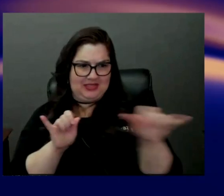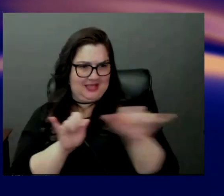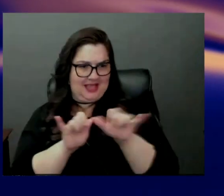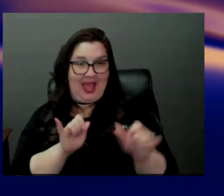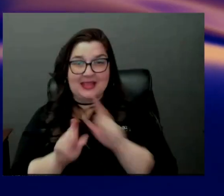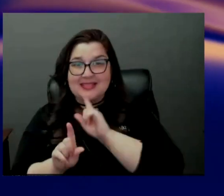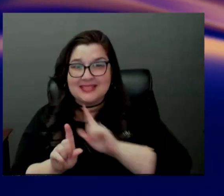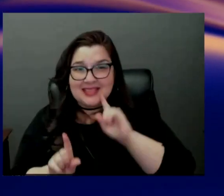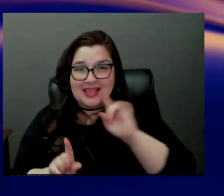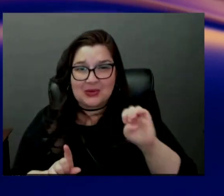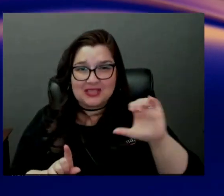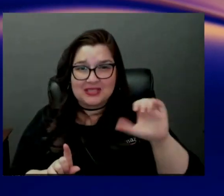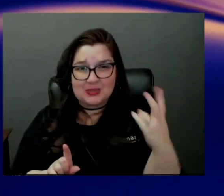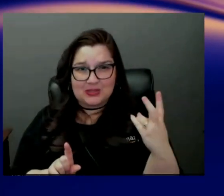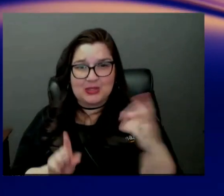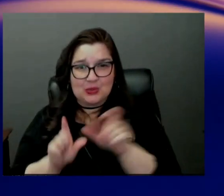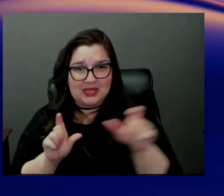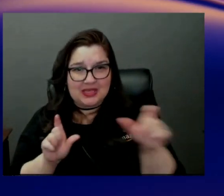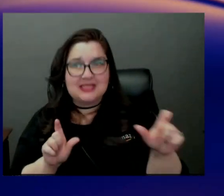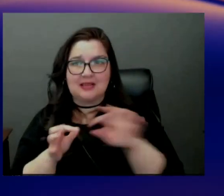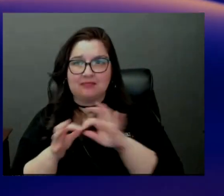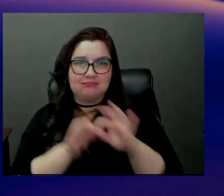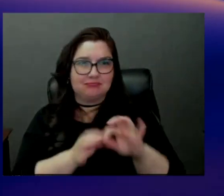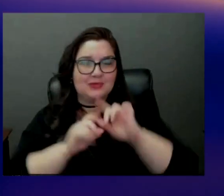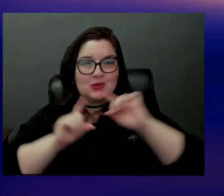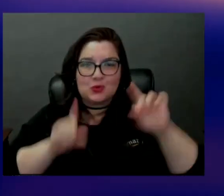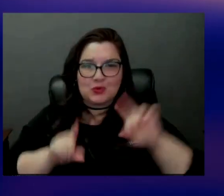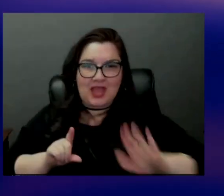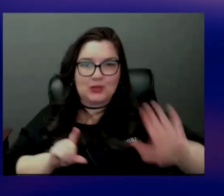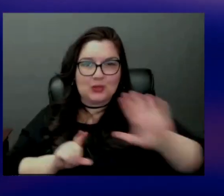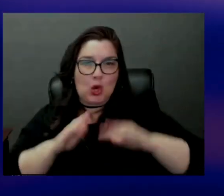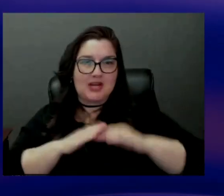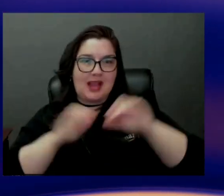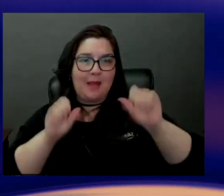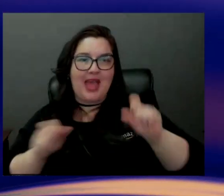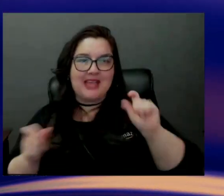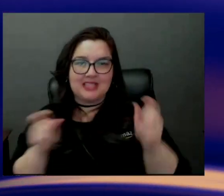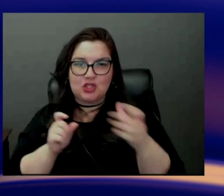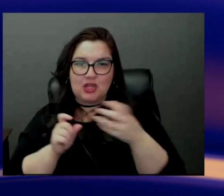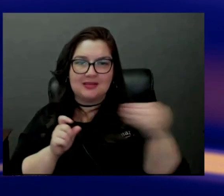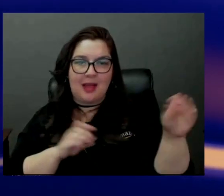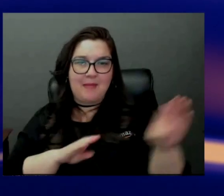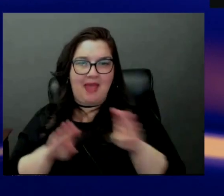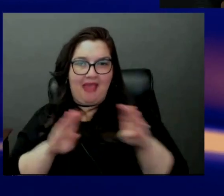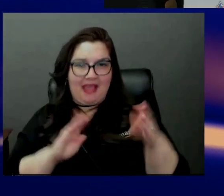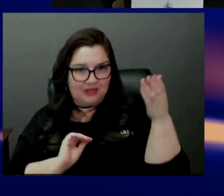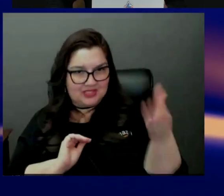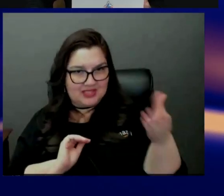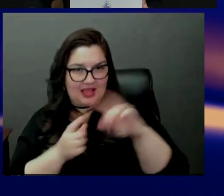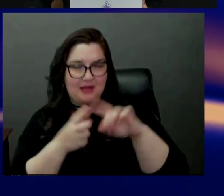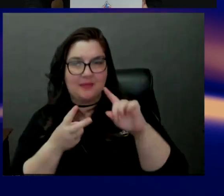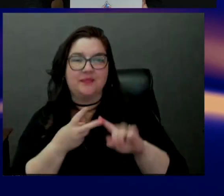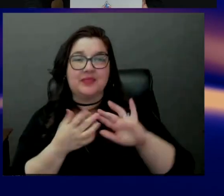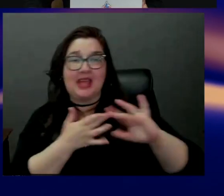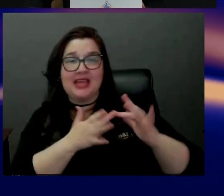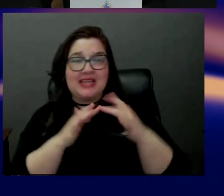to react to capacity change and the behaviors there. We also talked about network access control lists.